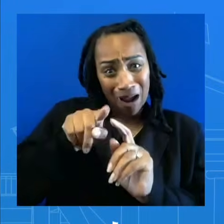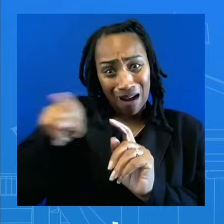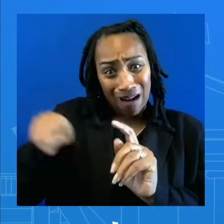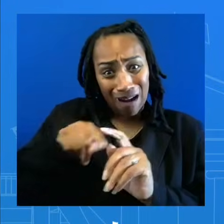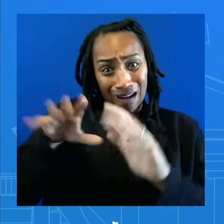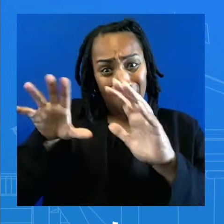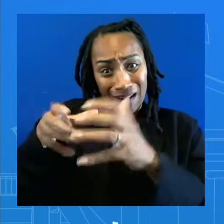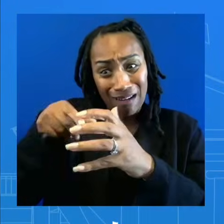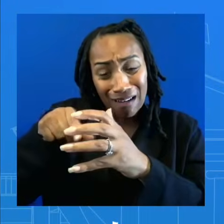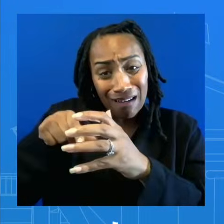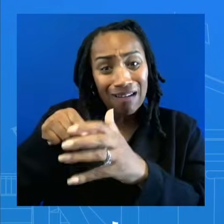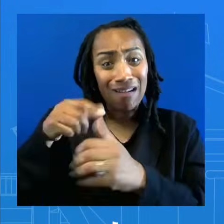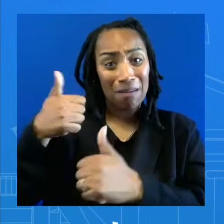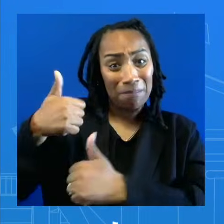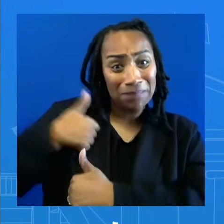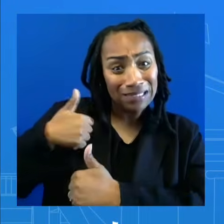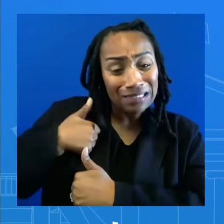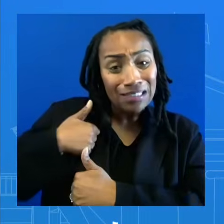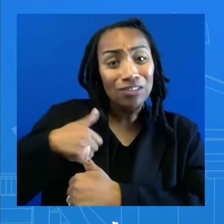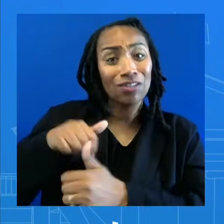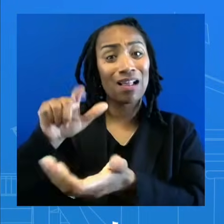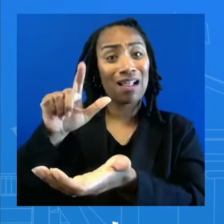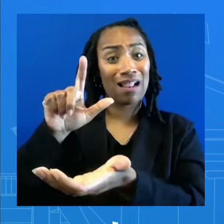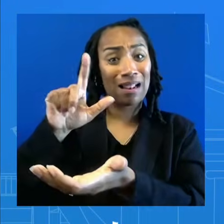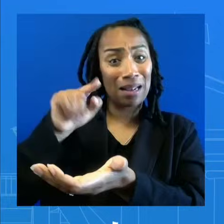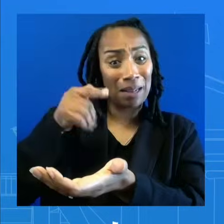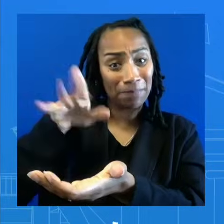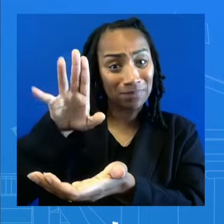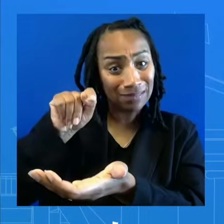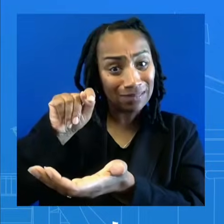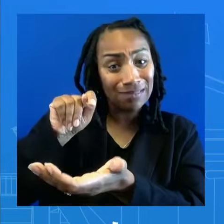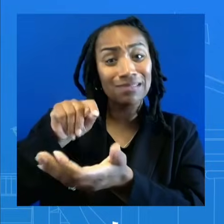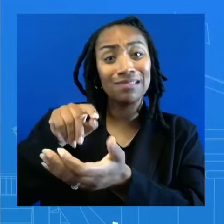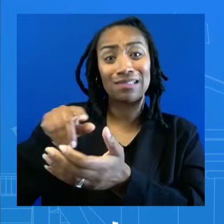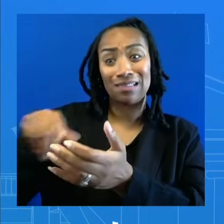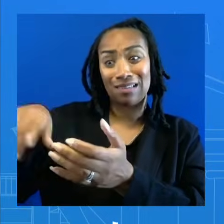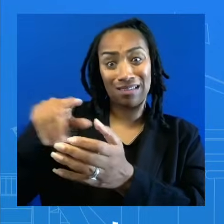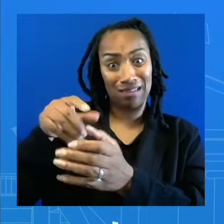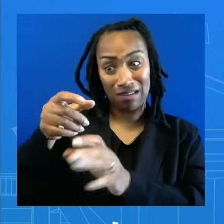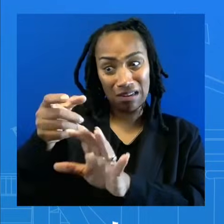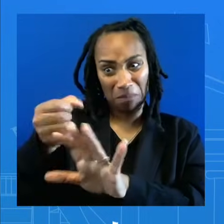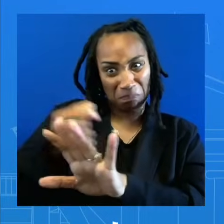As the president has said before, America was founded on the premise of second chances.